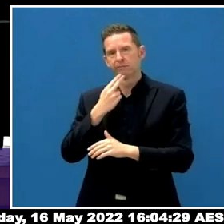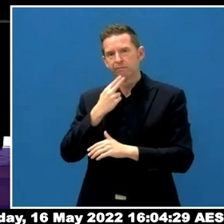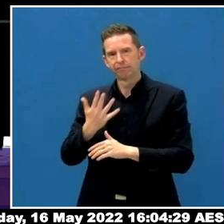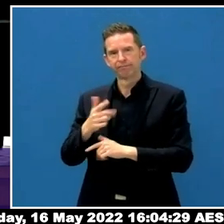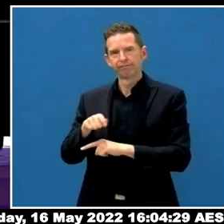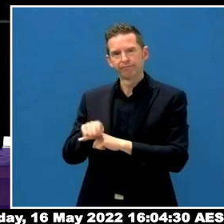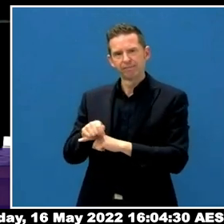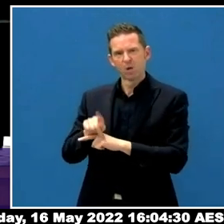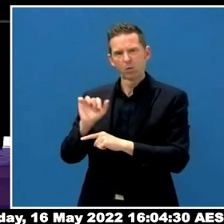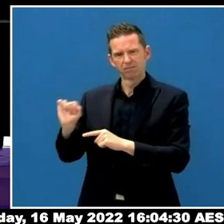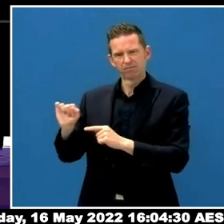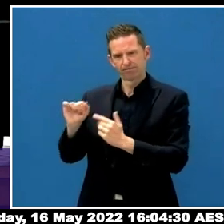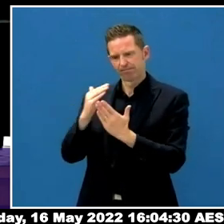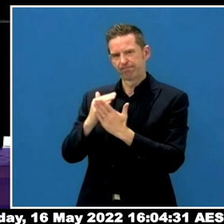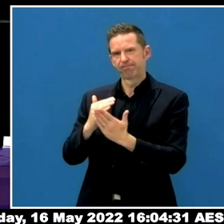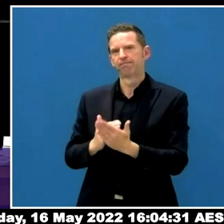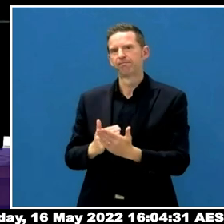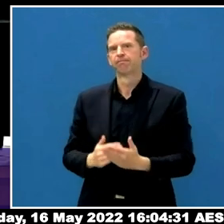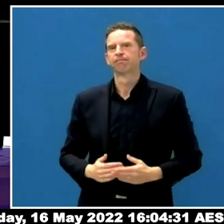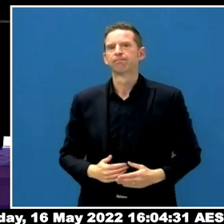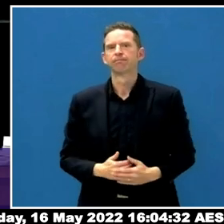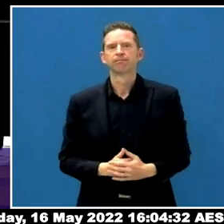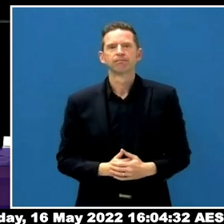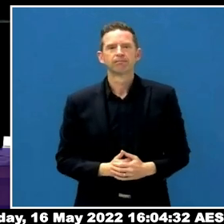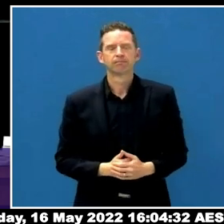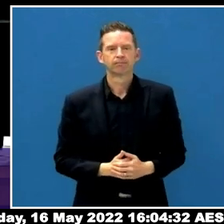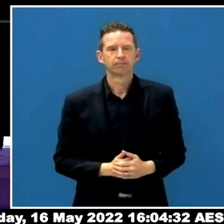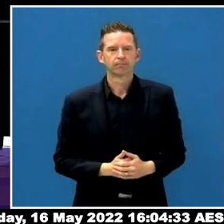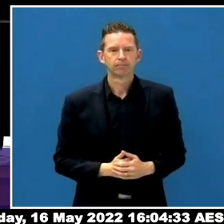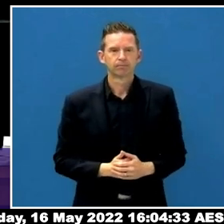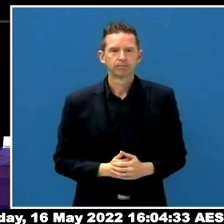Not the document on the screen at present.